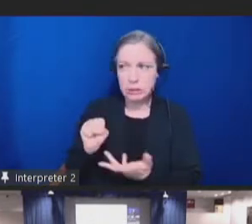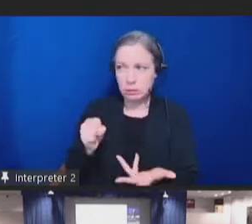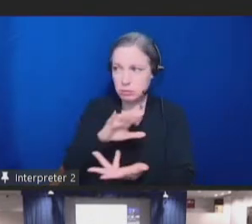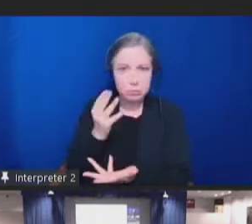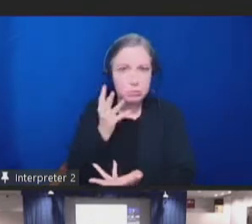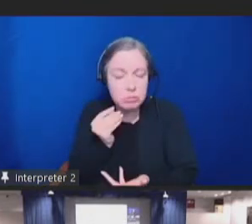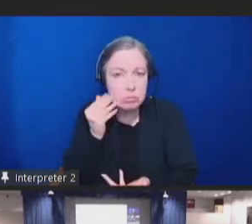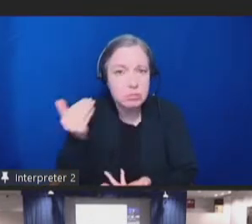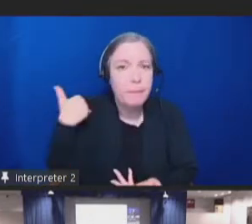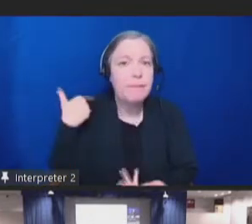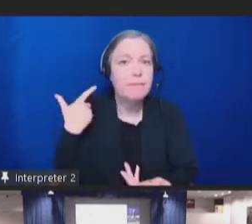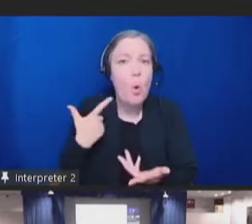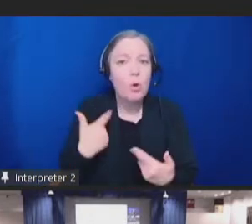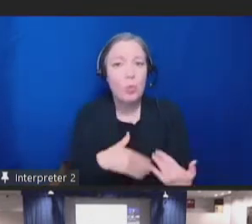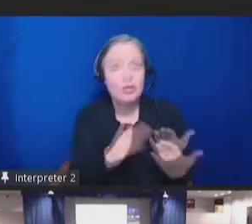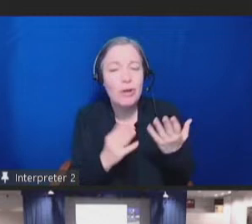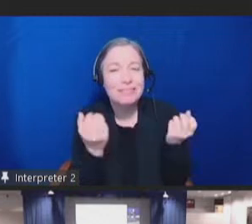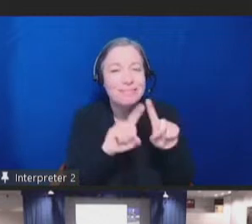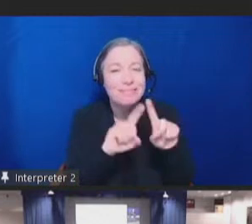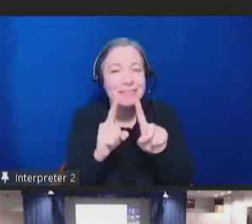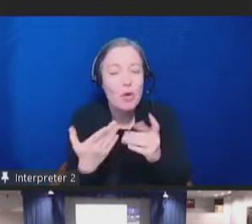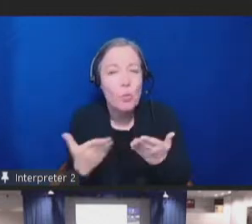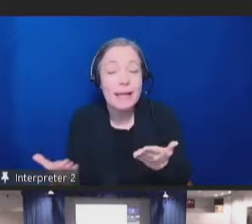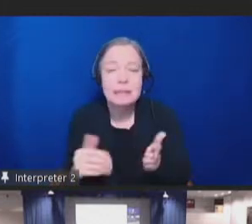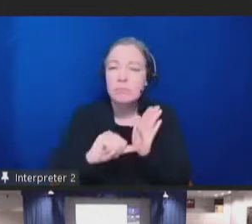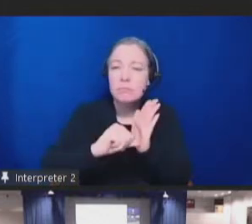few ways that I wanted to highlight here that are relevant to our discussion are,